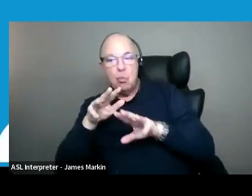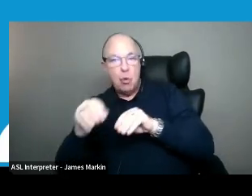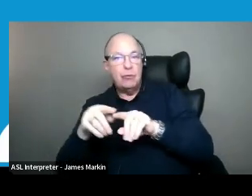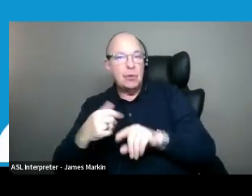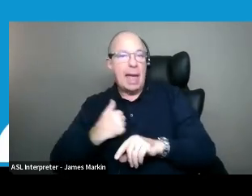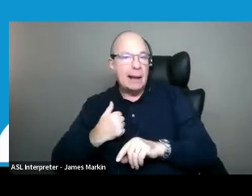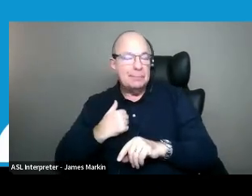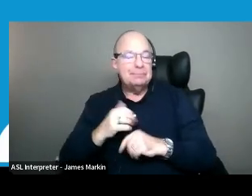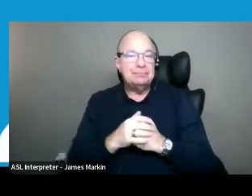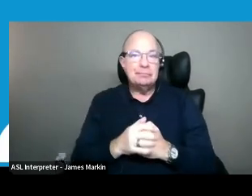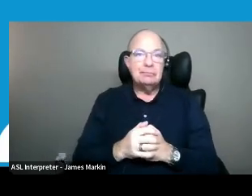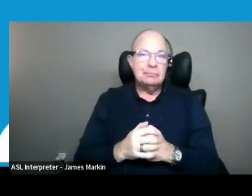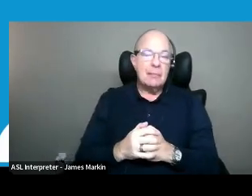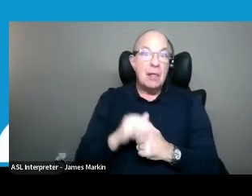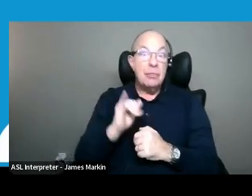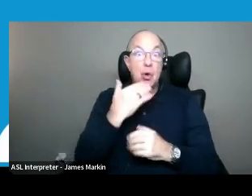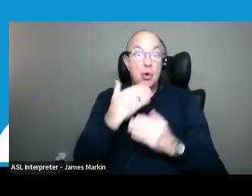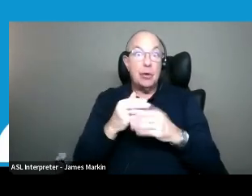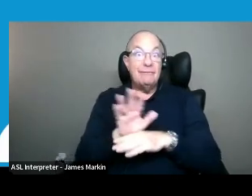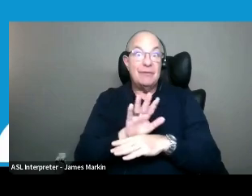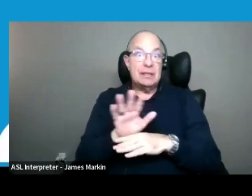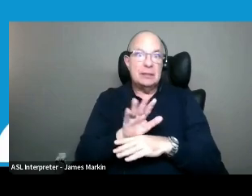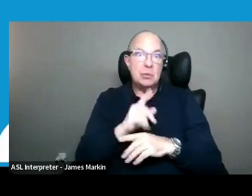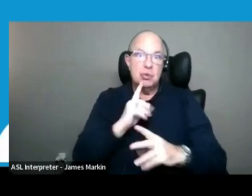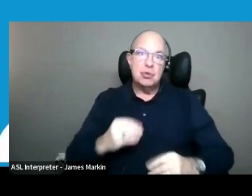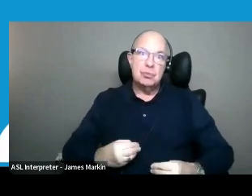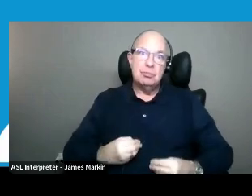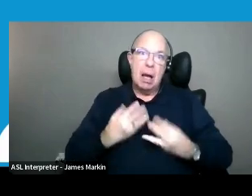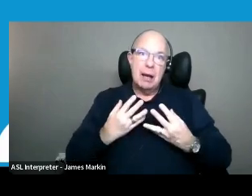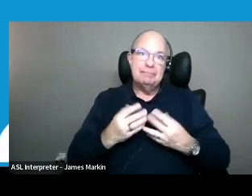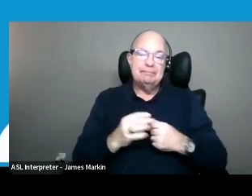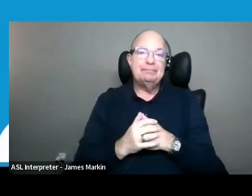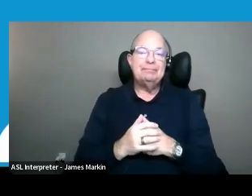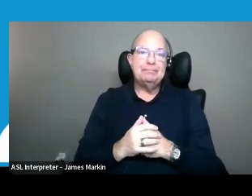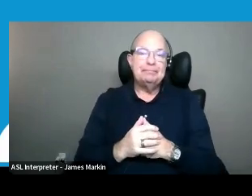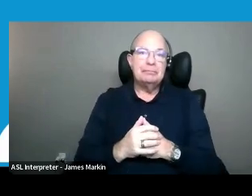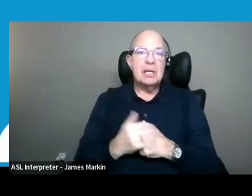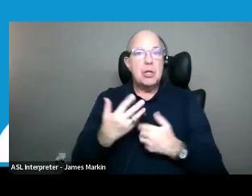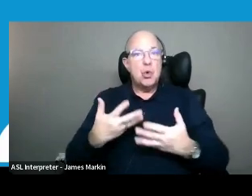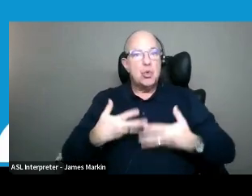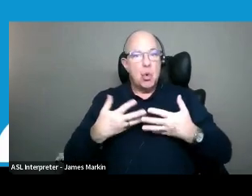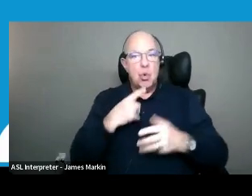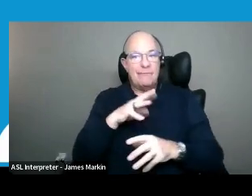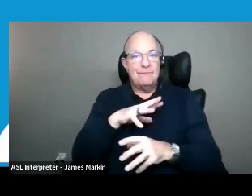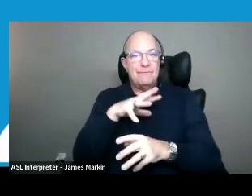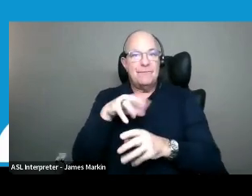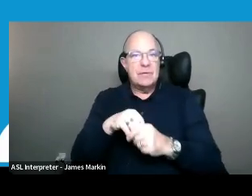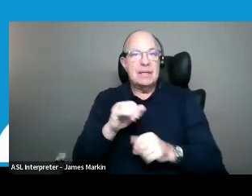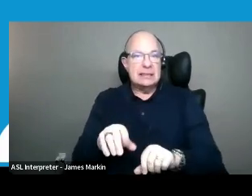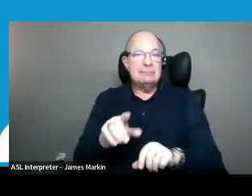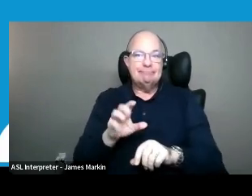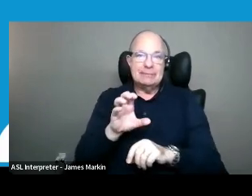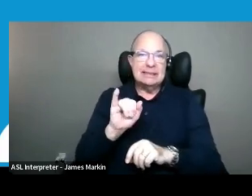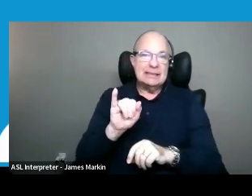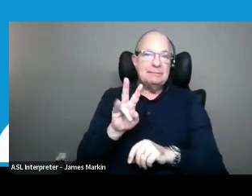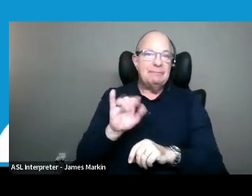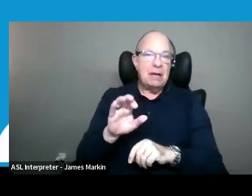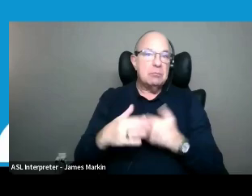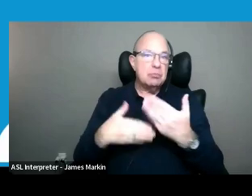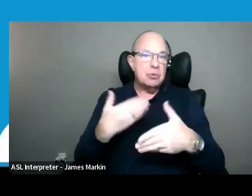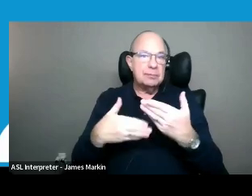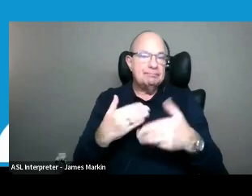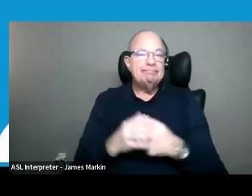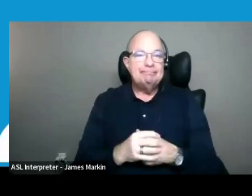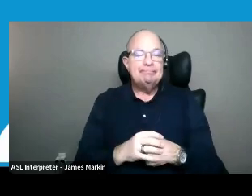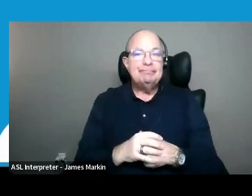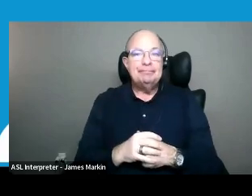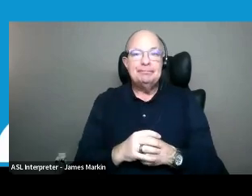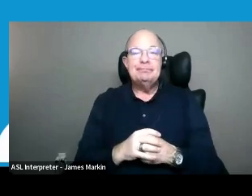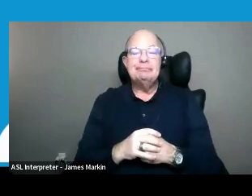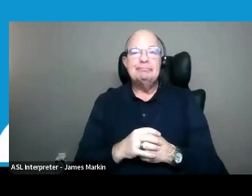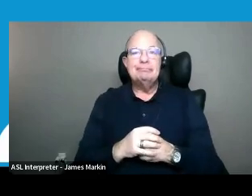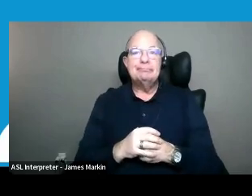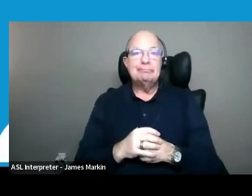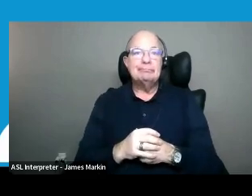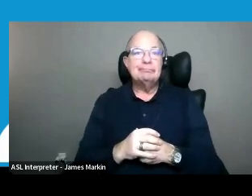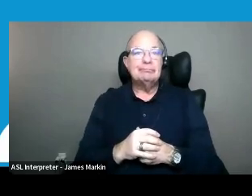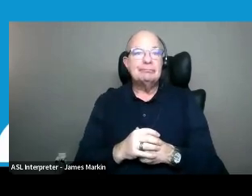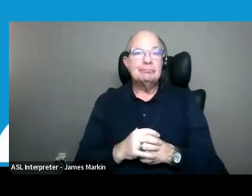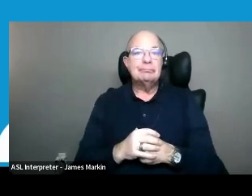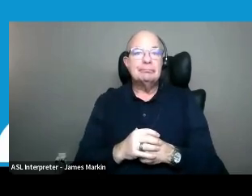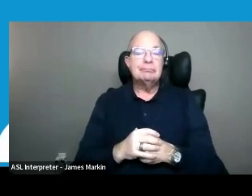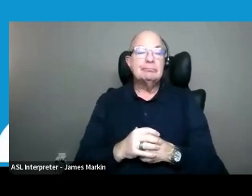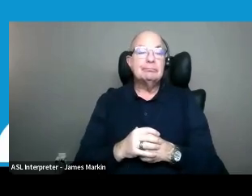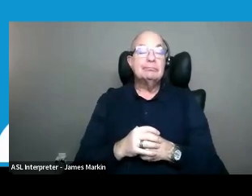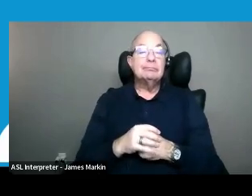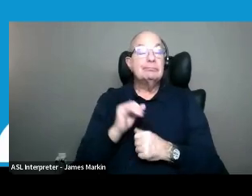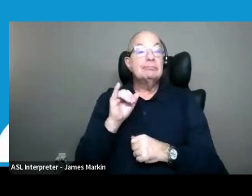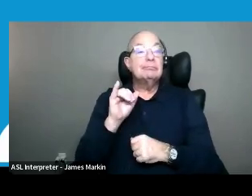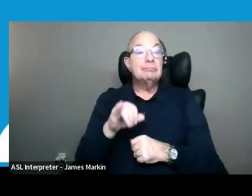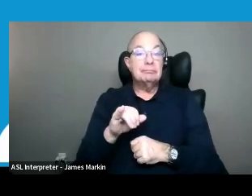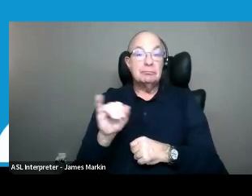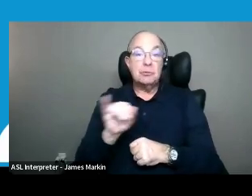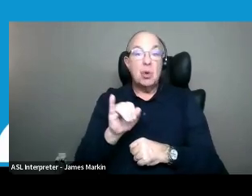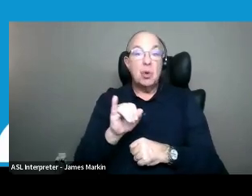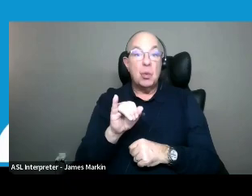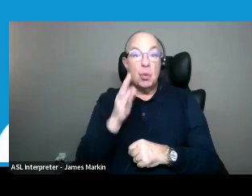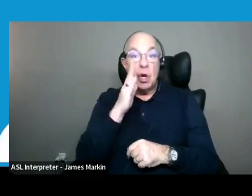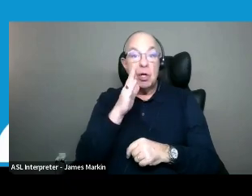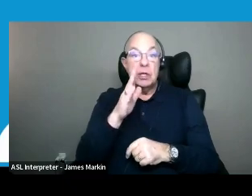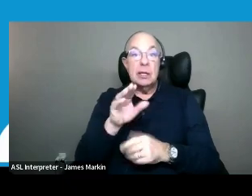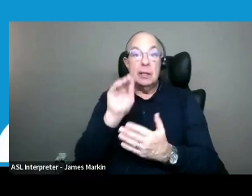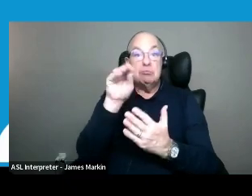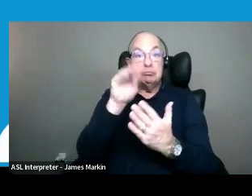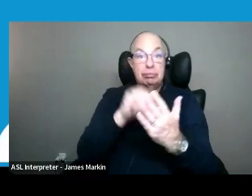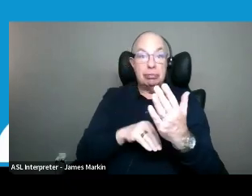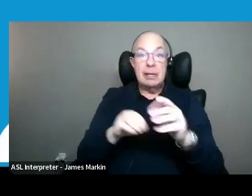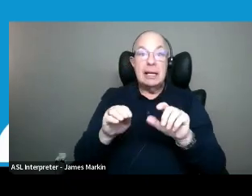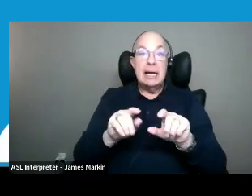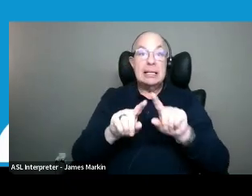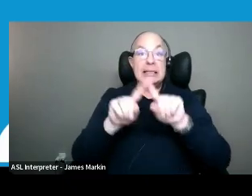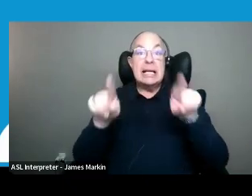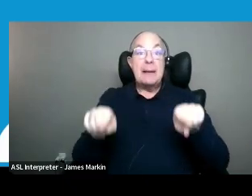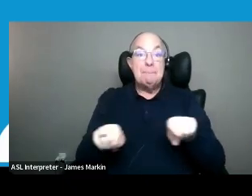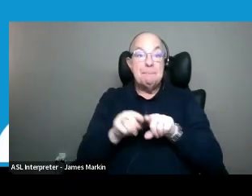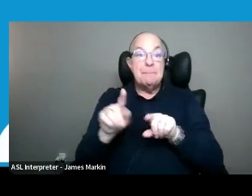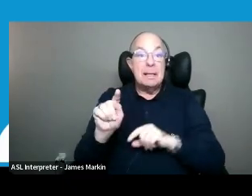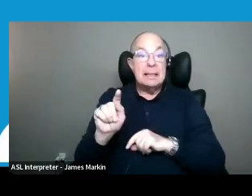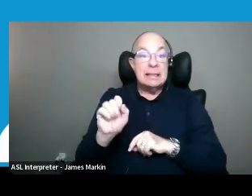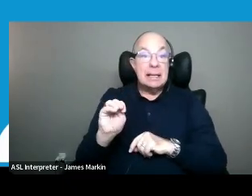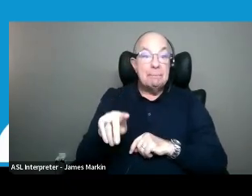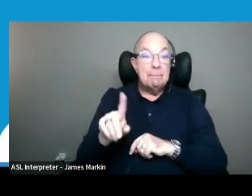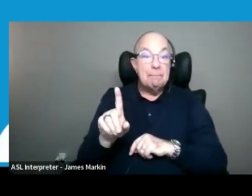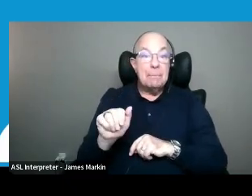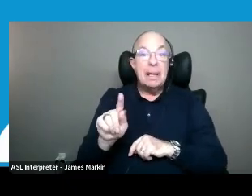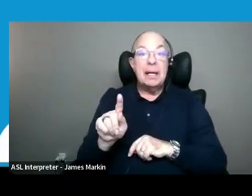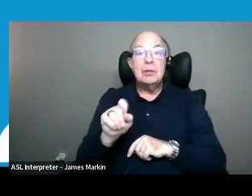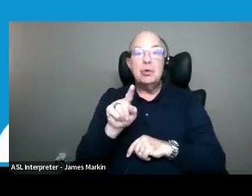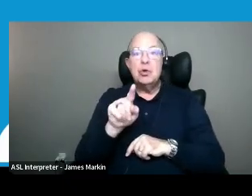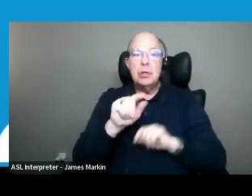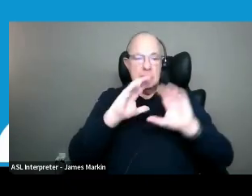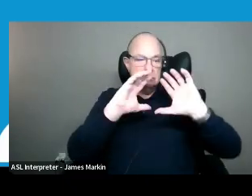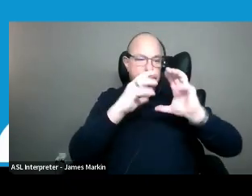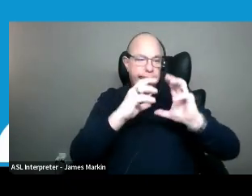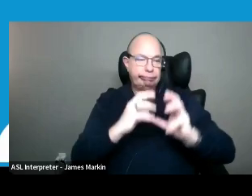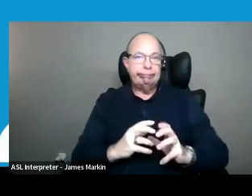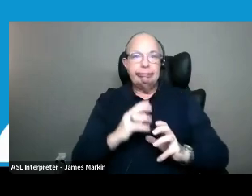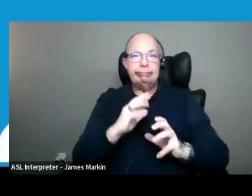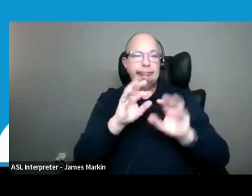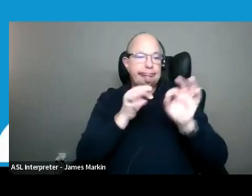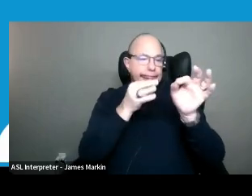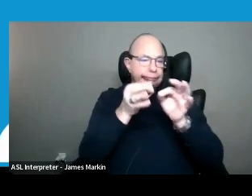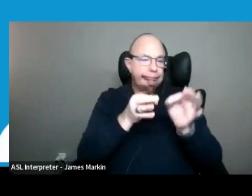Shannon Spencer (she/her): It's really inspiring to see some, you know, the youth really engaging in these civic, processes. So, yeah, as I mentioned, there is… we'll be sharing this deputation template to kind of help you organize your ideas and deputation.